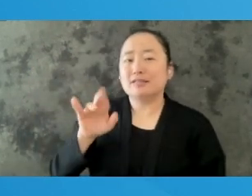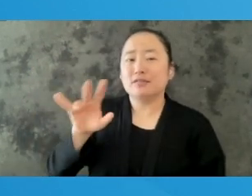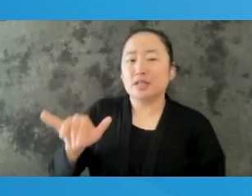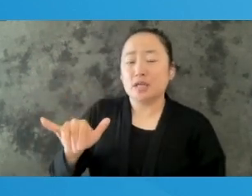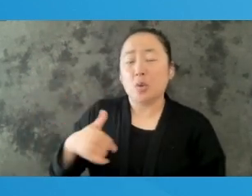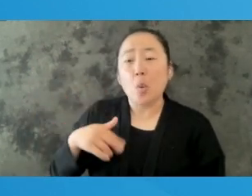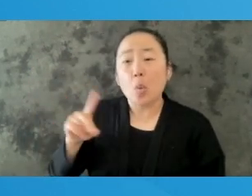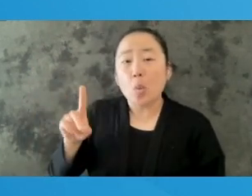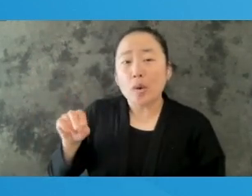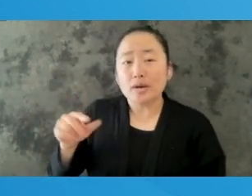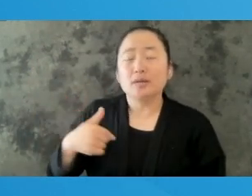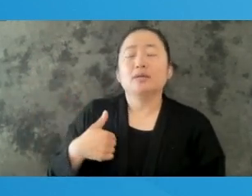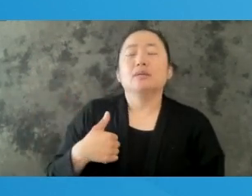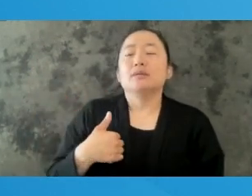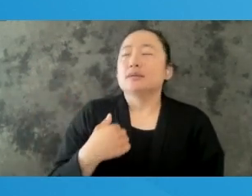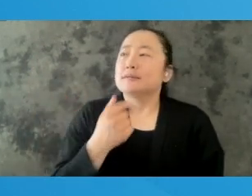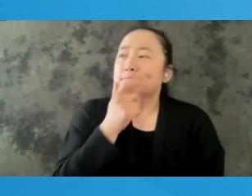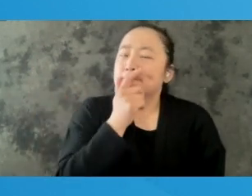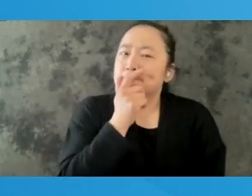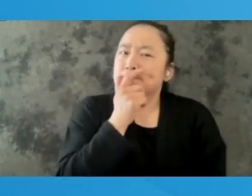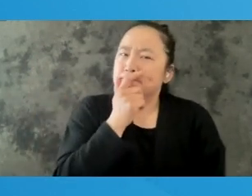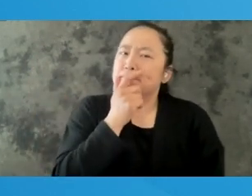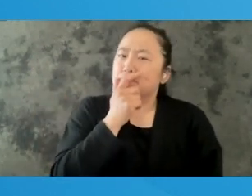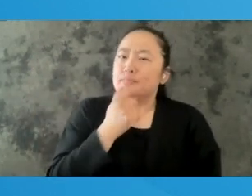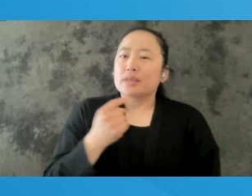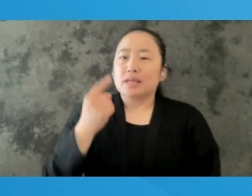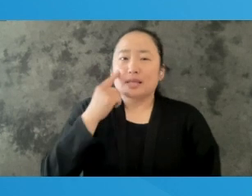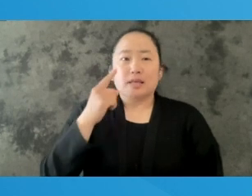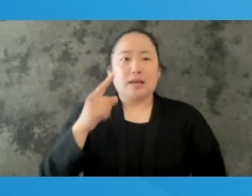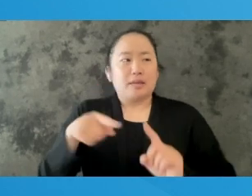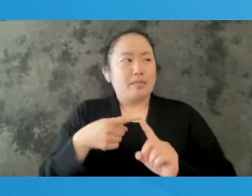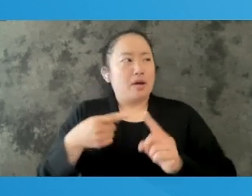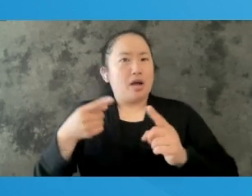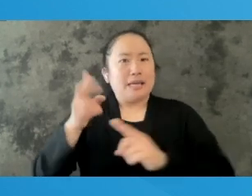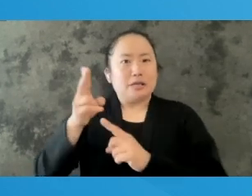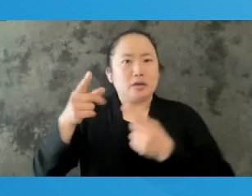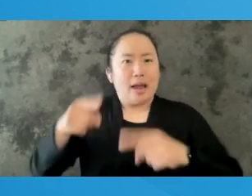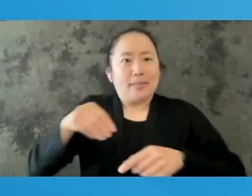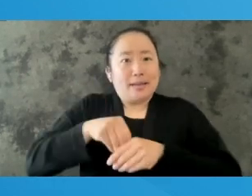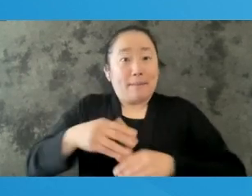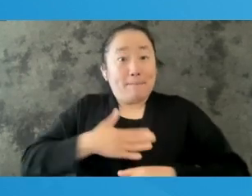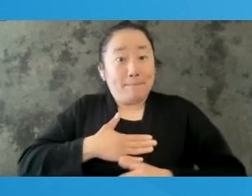I look back at something that's happened in my own life, often the things that I remember